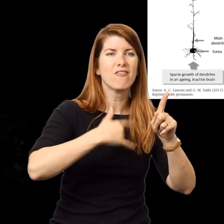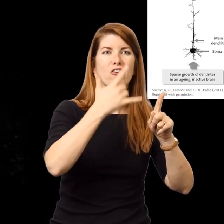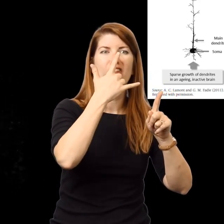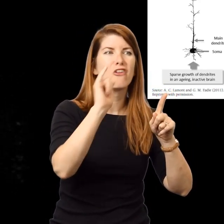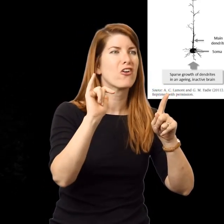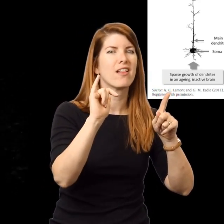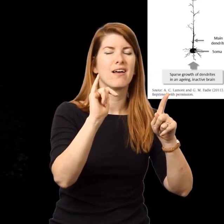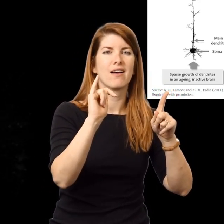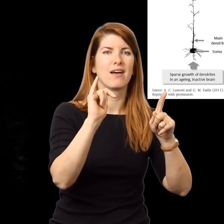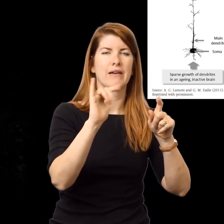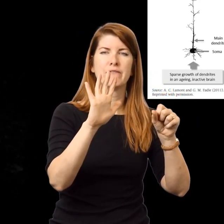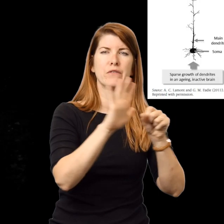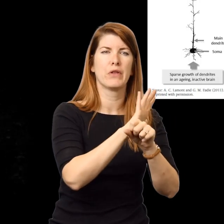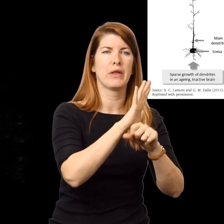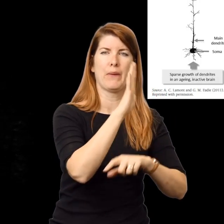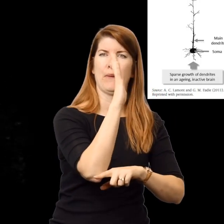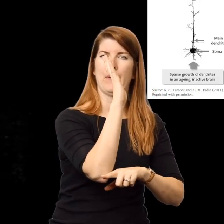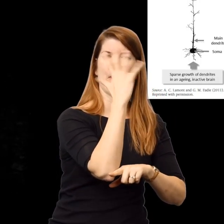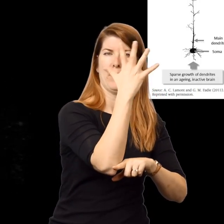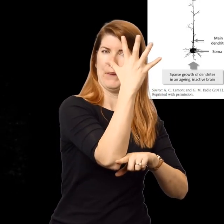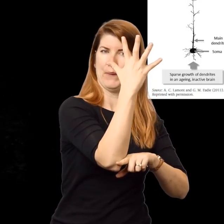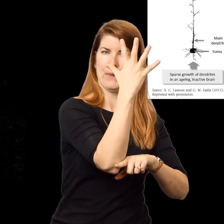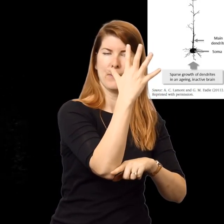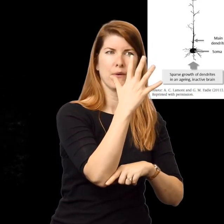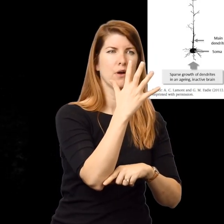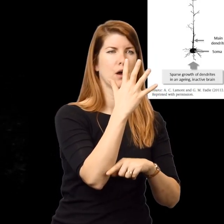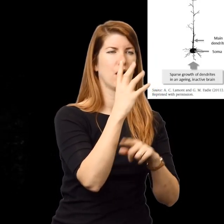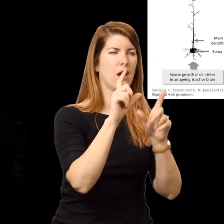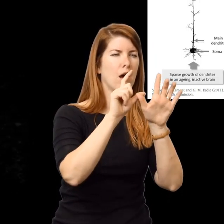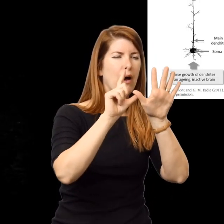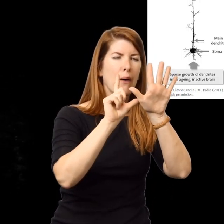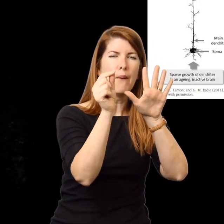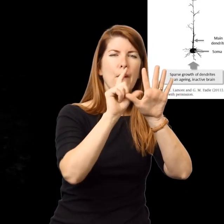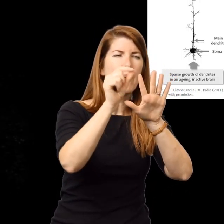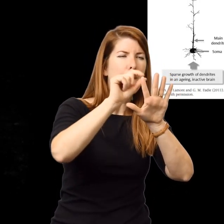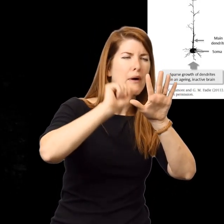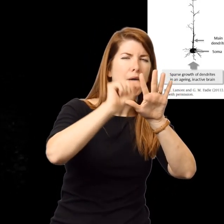like a fully developed bush or tree, loads of connections,